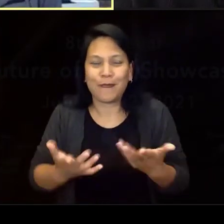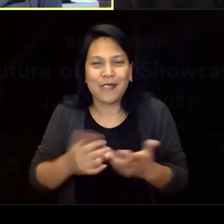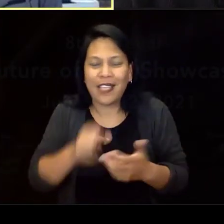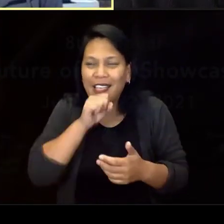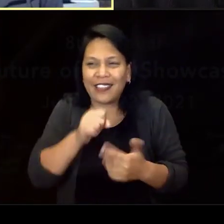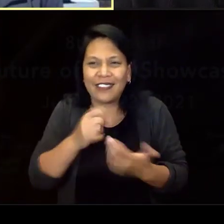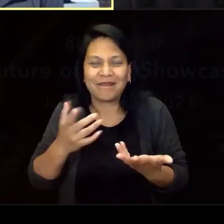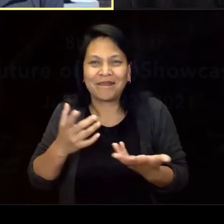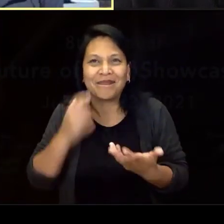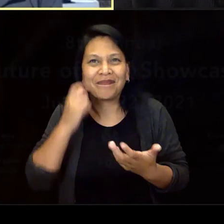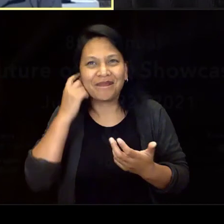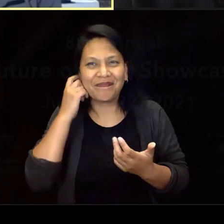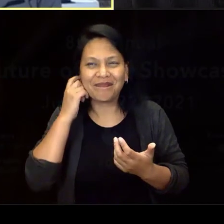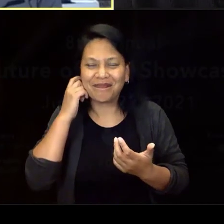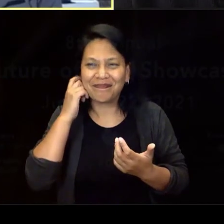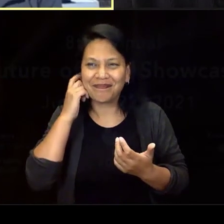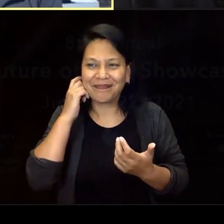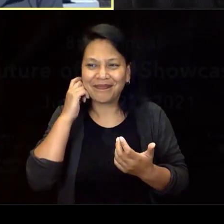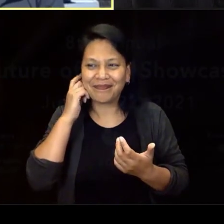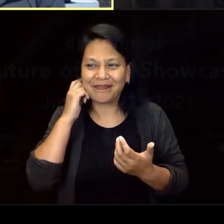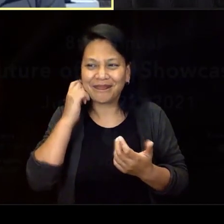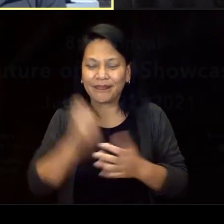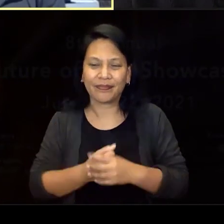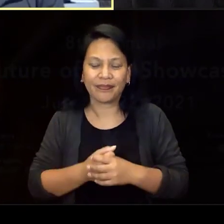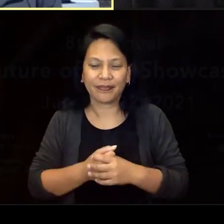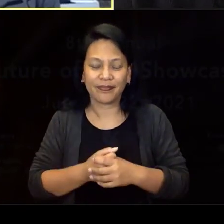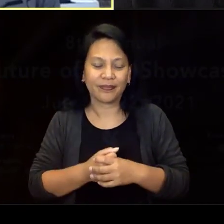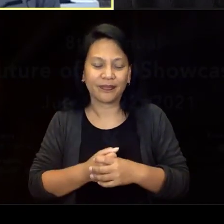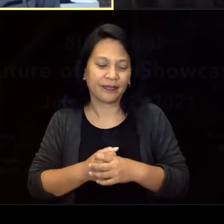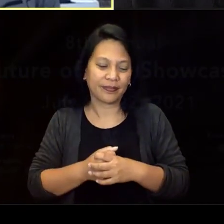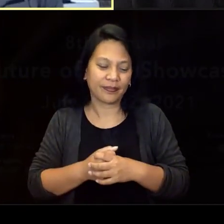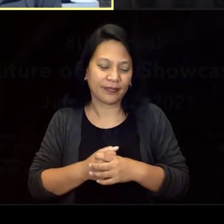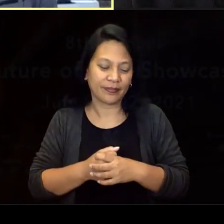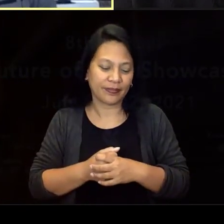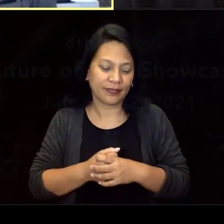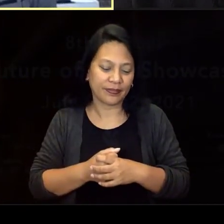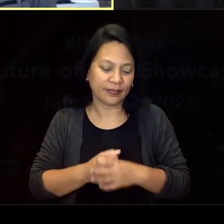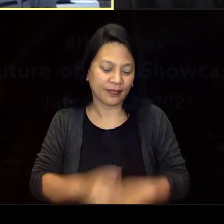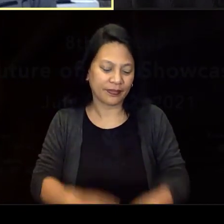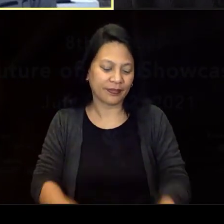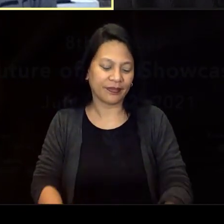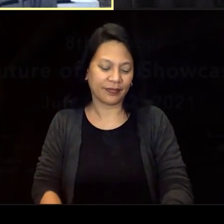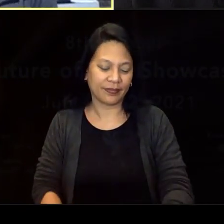I don't want to ever have like a, like, I never tried to have like, I don't know, what am I trying to say here?